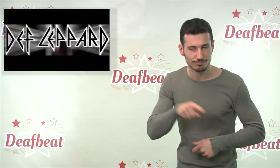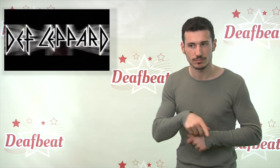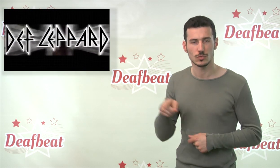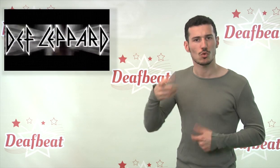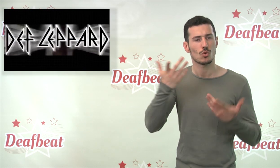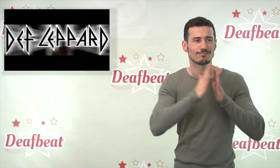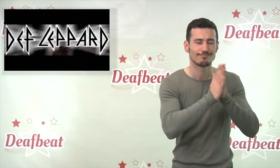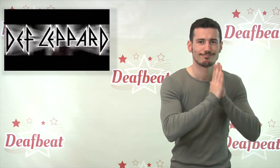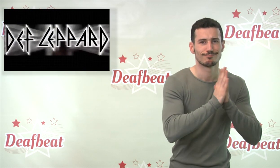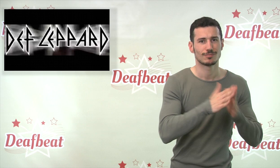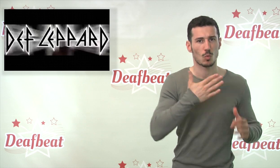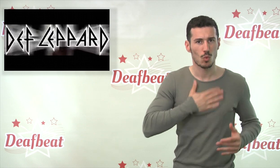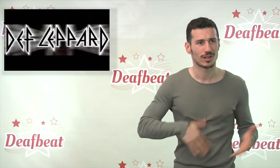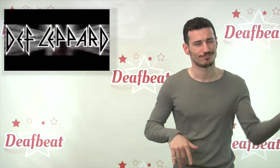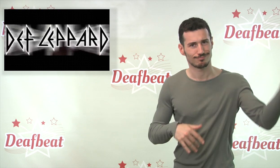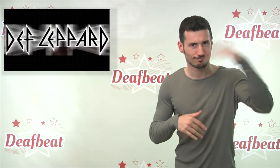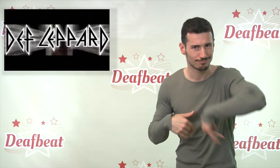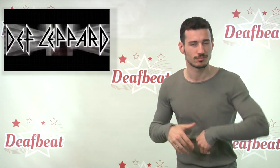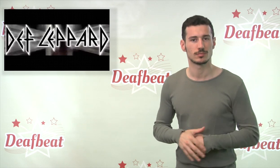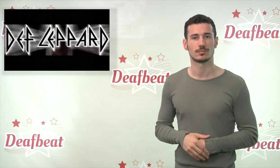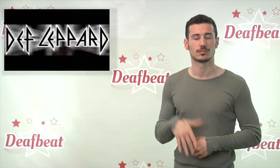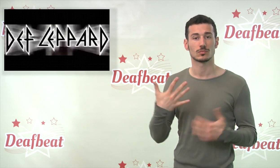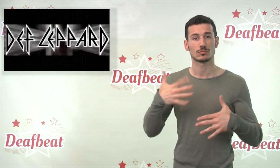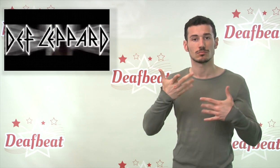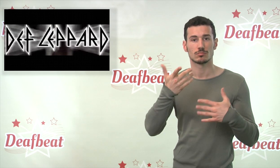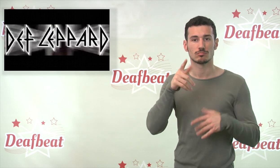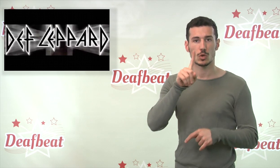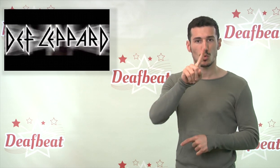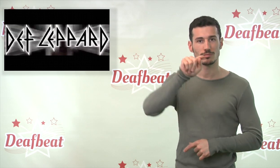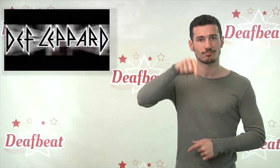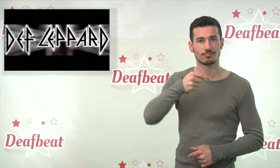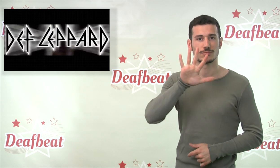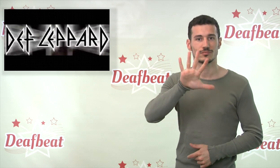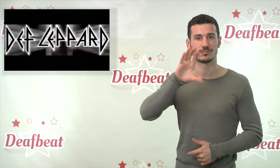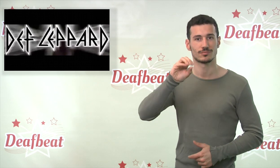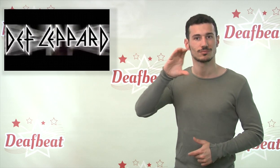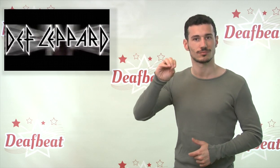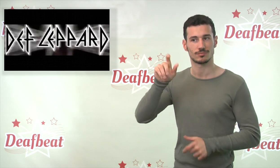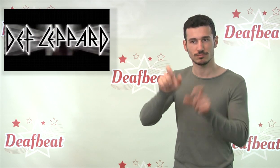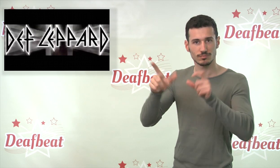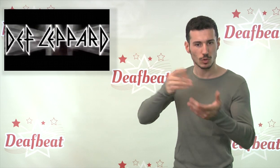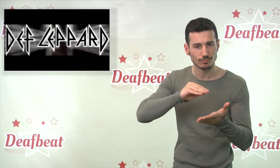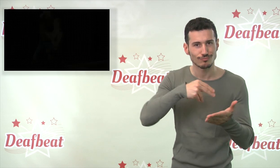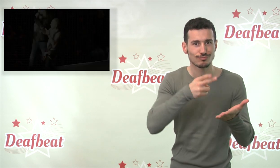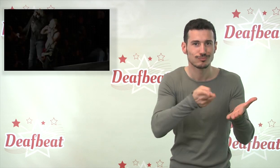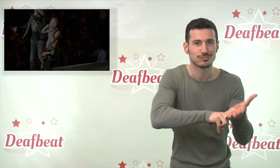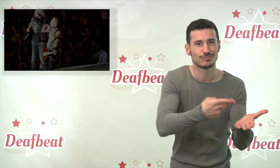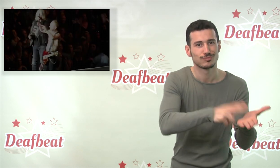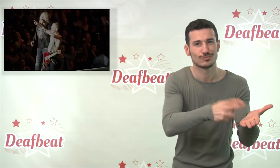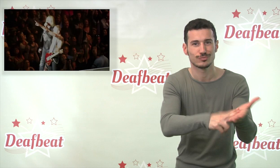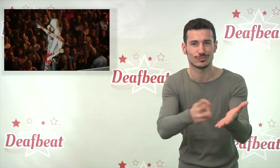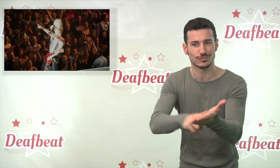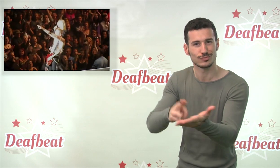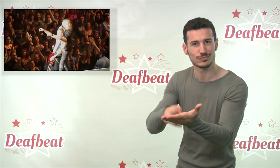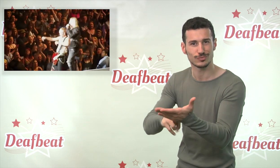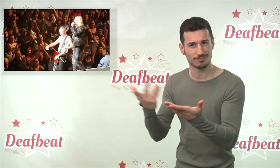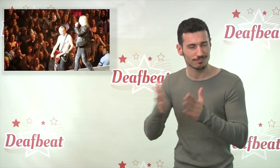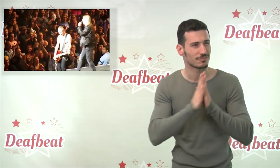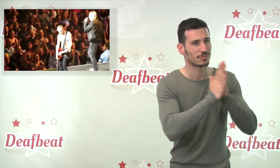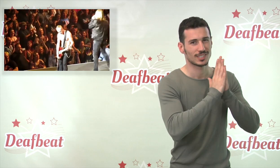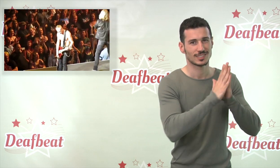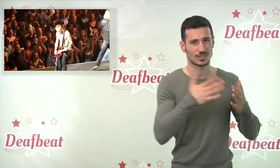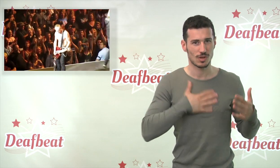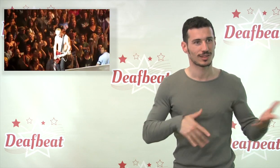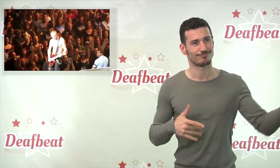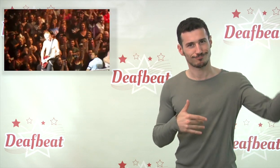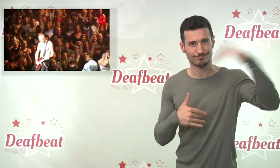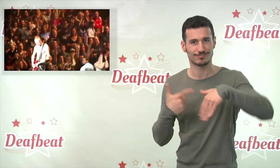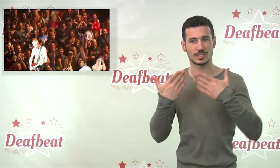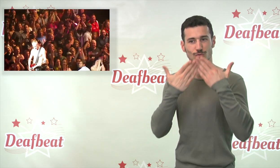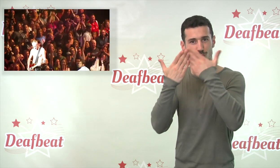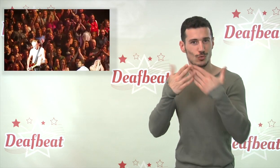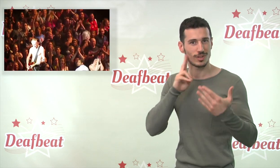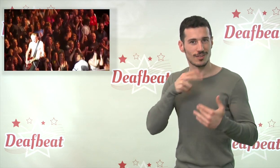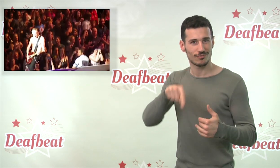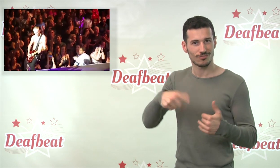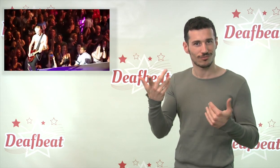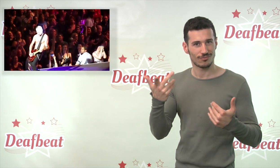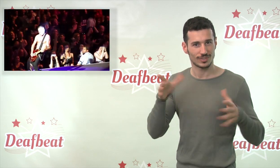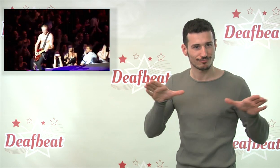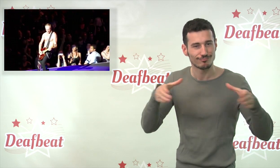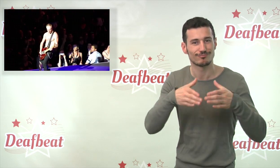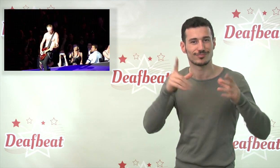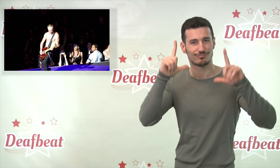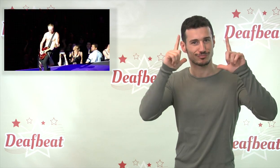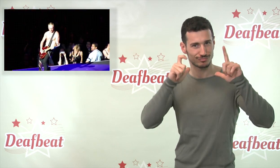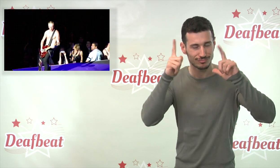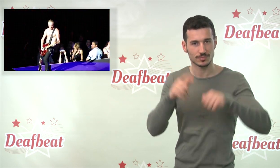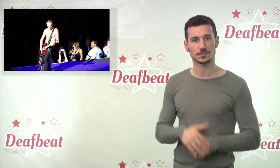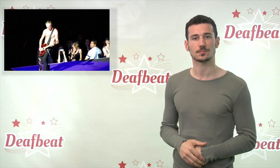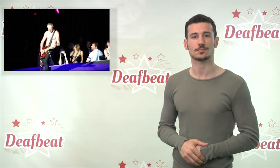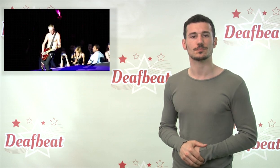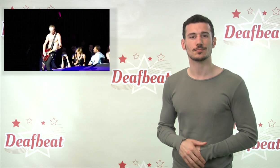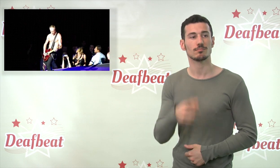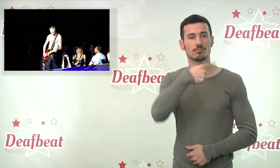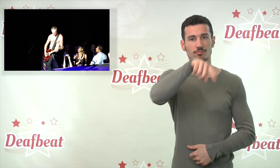Nearly 1,500 people signed an online petition to get the band to come to the Deaf school for the photo